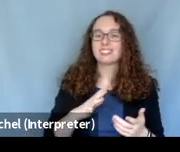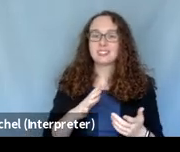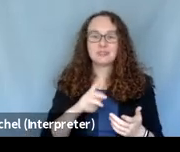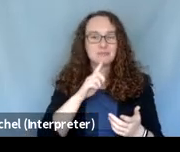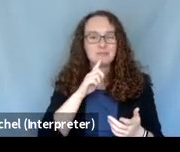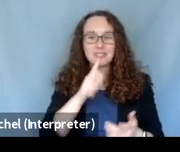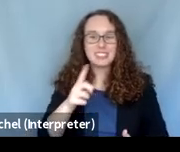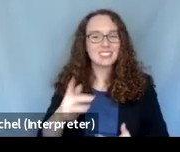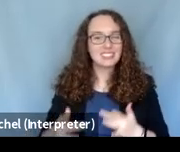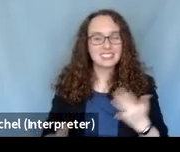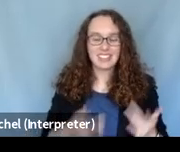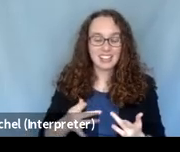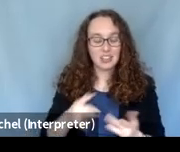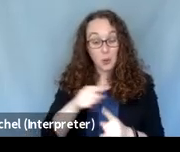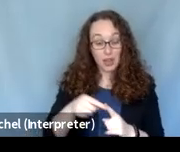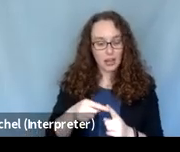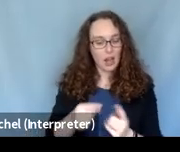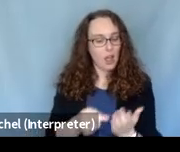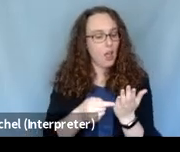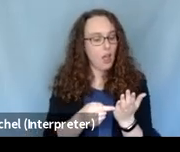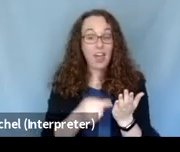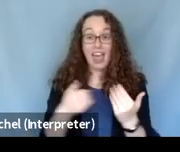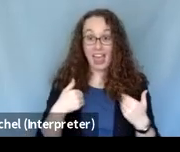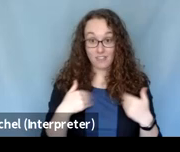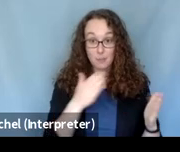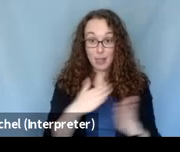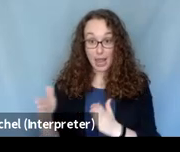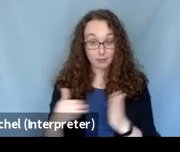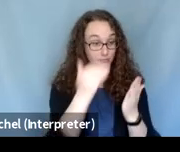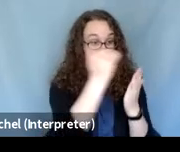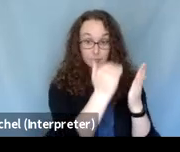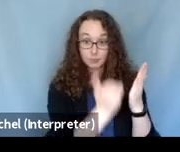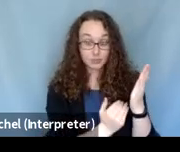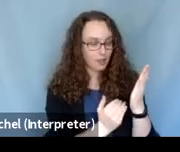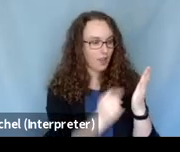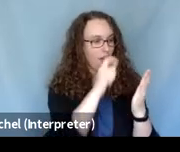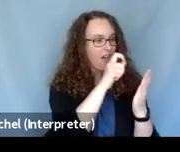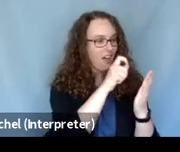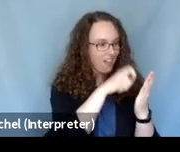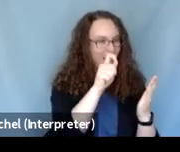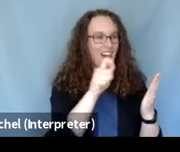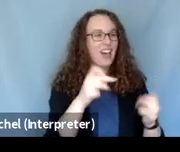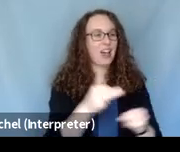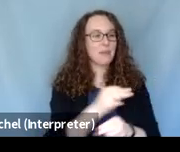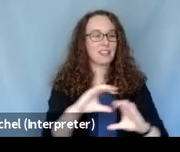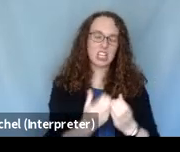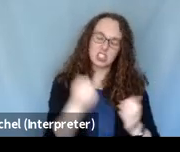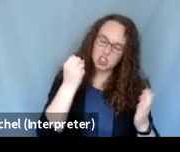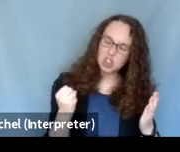"Okay I finished that math class, okay I finished that English class because you know that you're accomplishing something